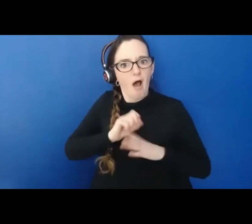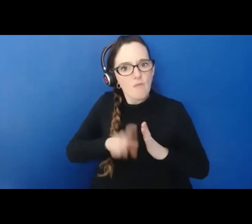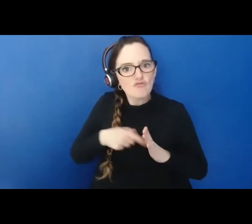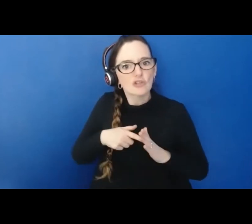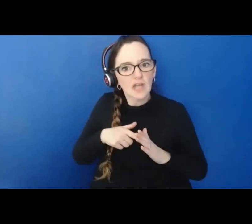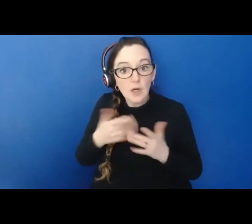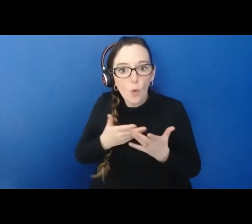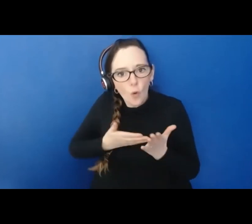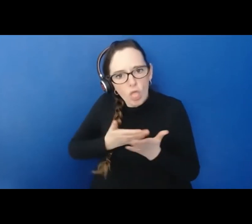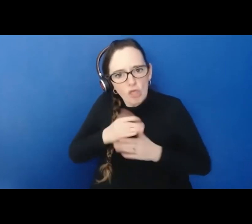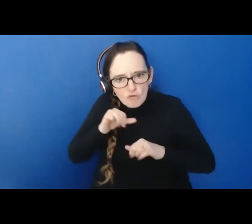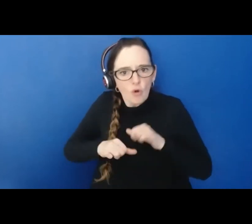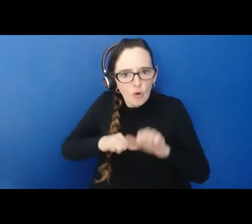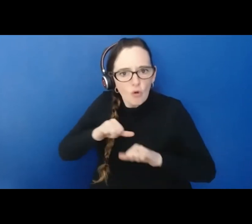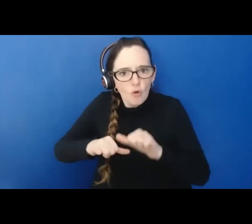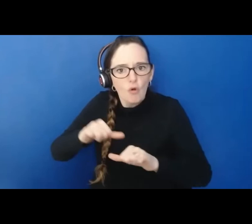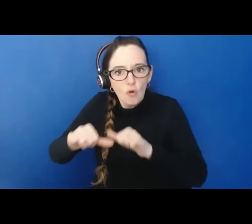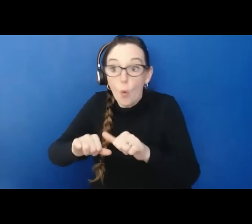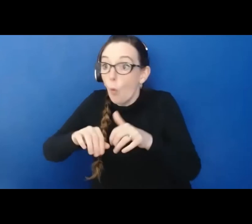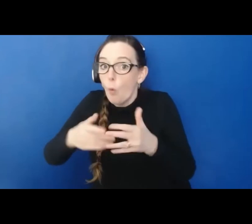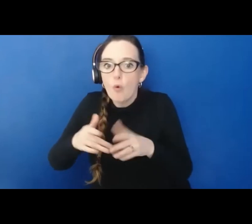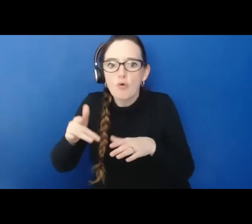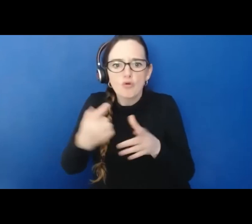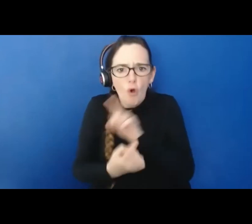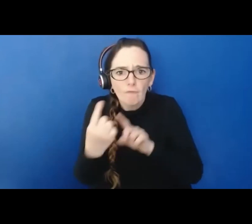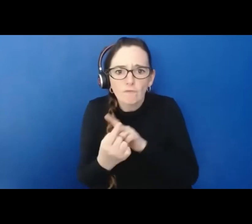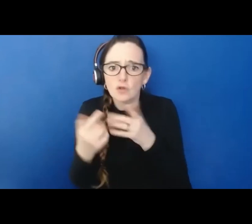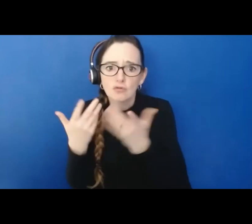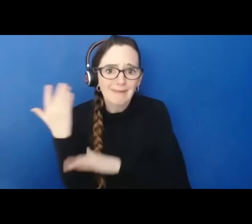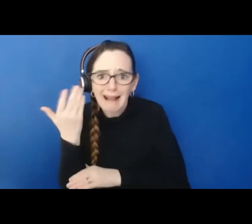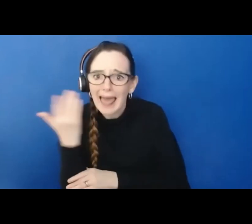Could be a conference like a lecture performance that represents a mid-term.